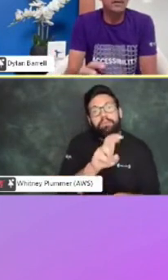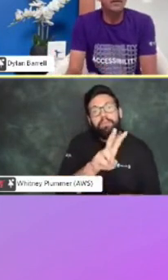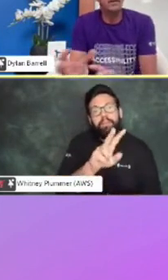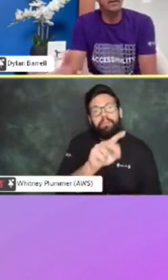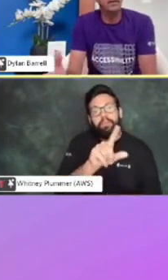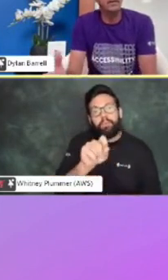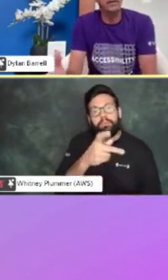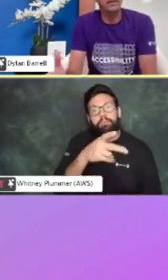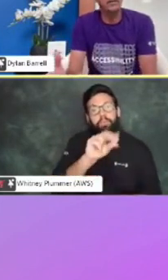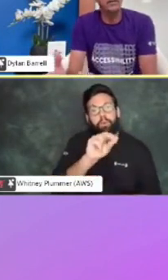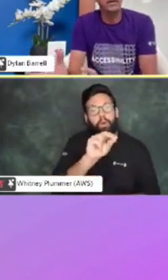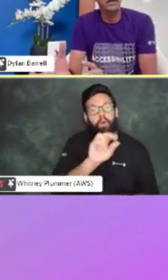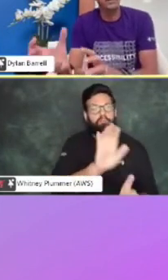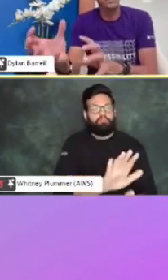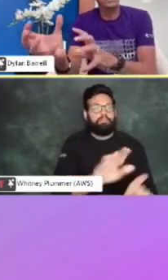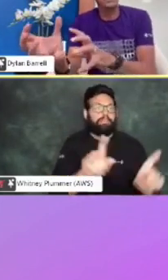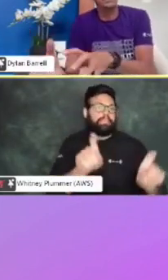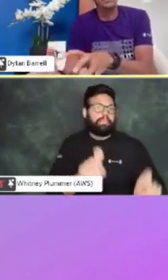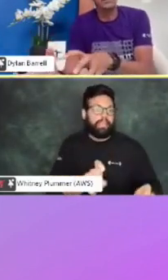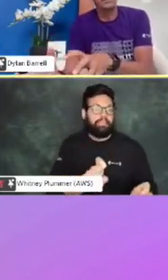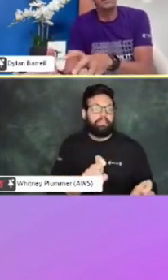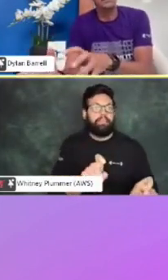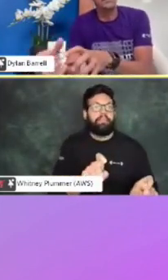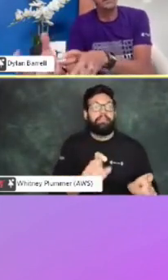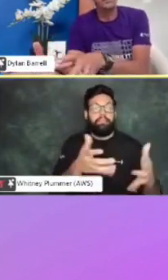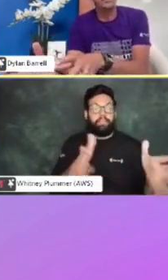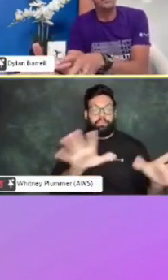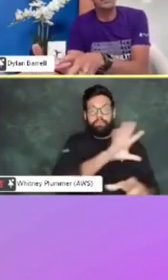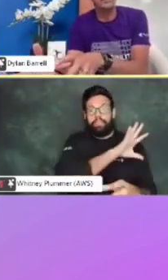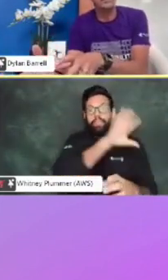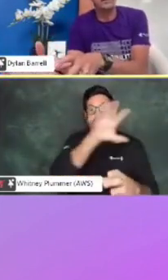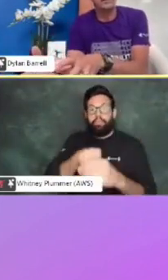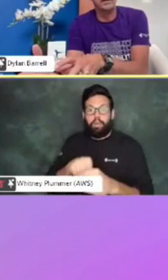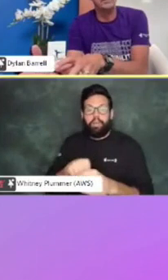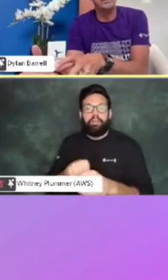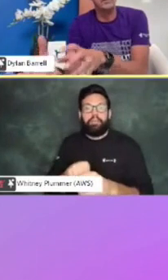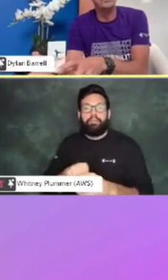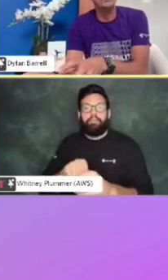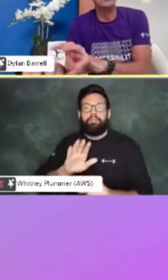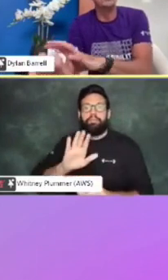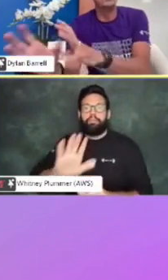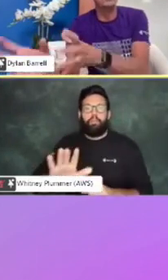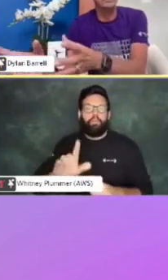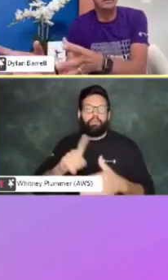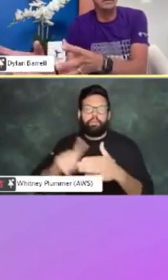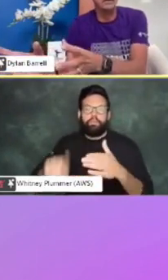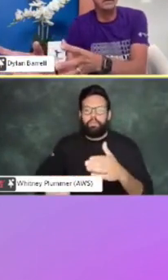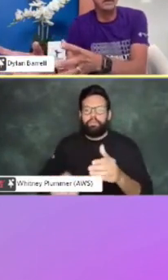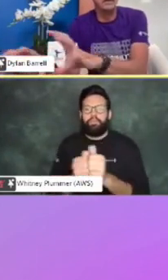And then you can import those results into axe Auditor and do the rest of the manual testing